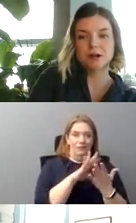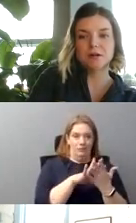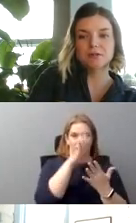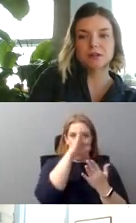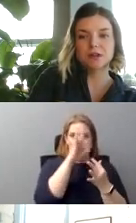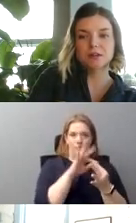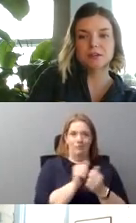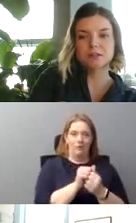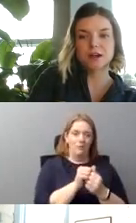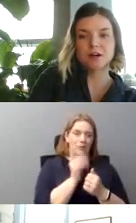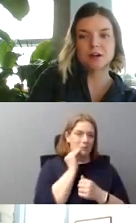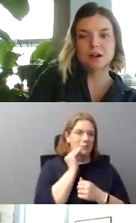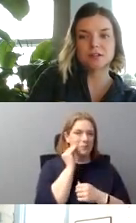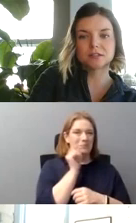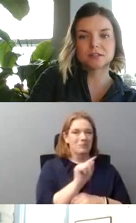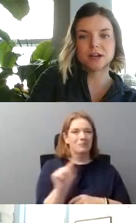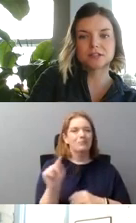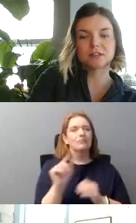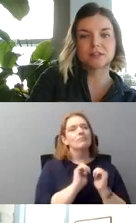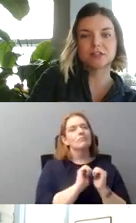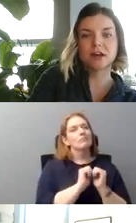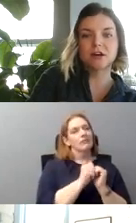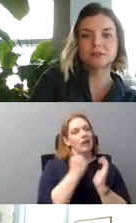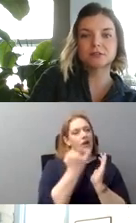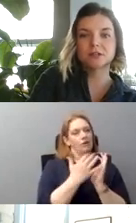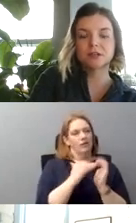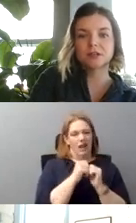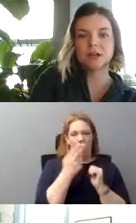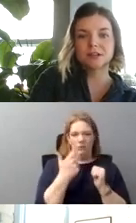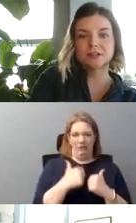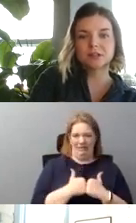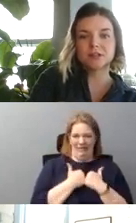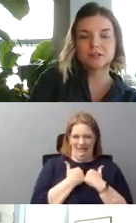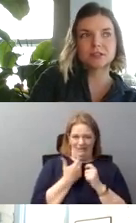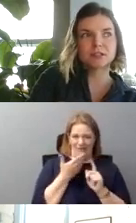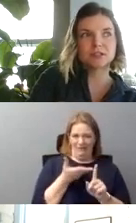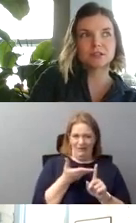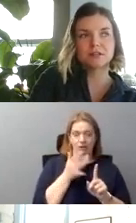about, and that is how the artist actually lived in the house. I think it's a really interesting,